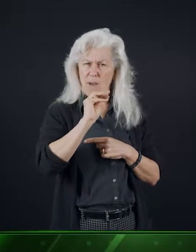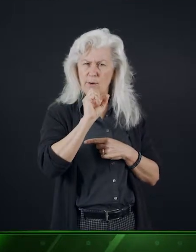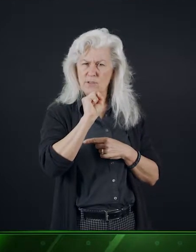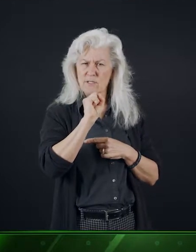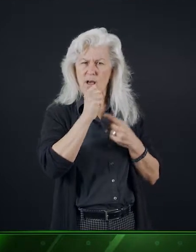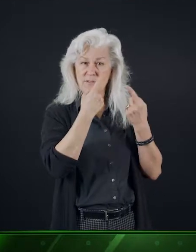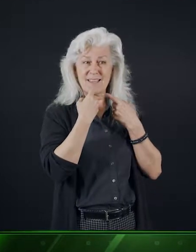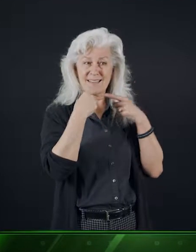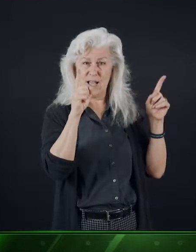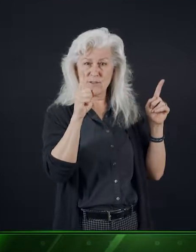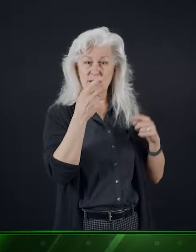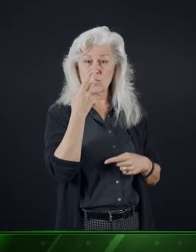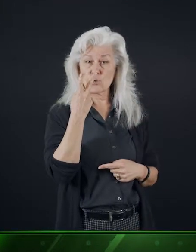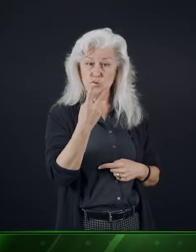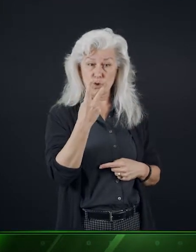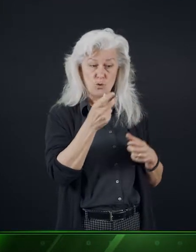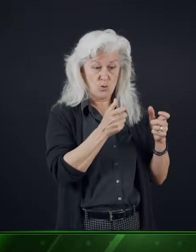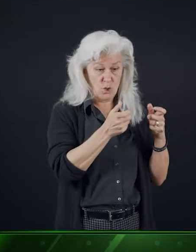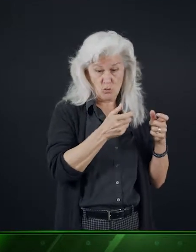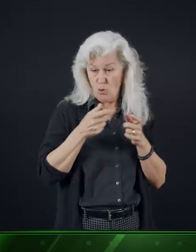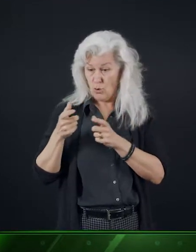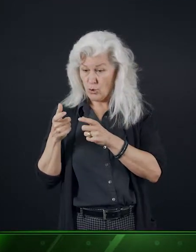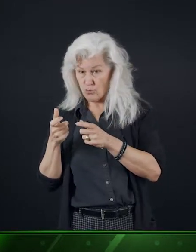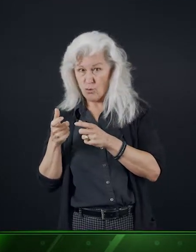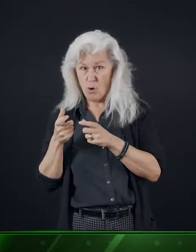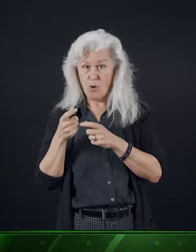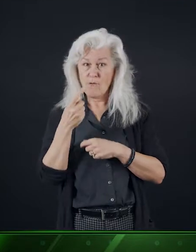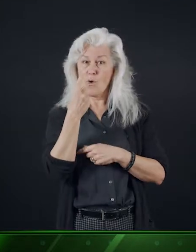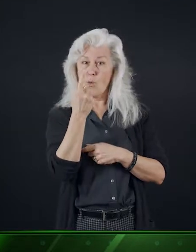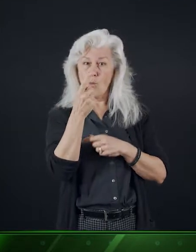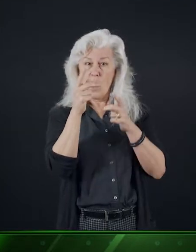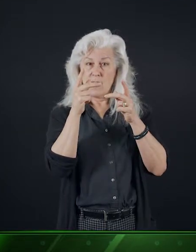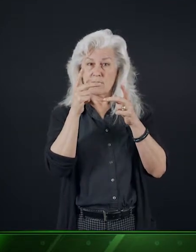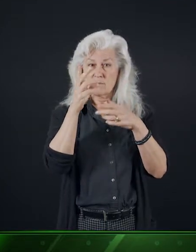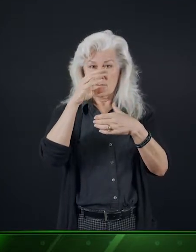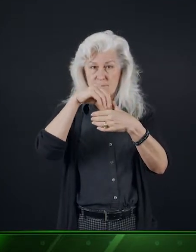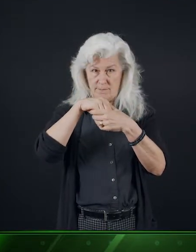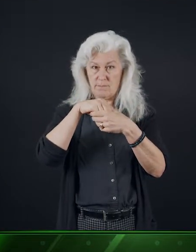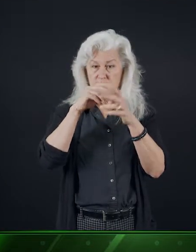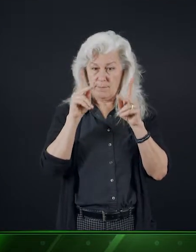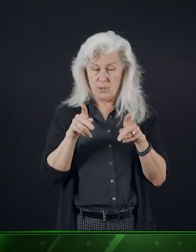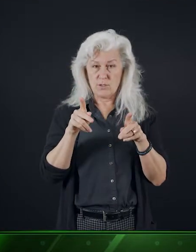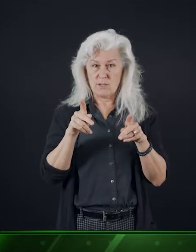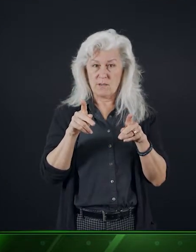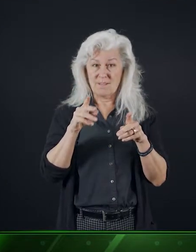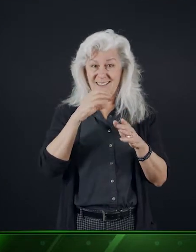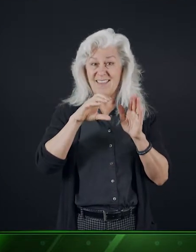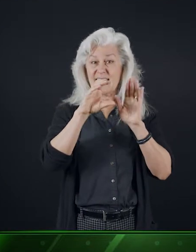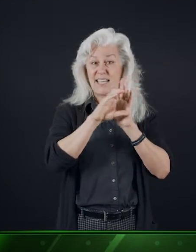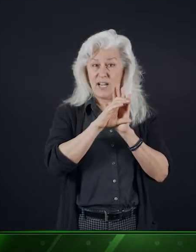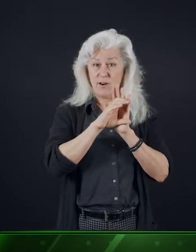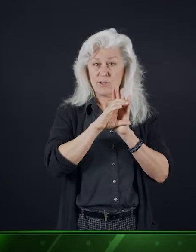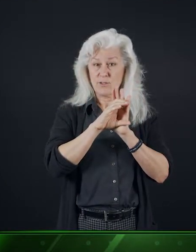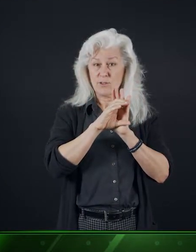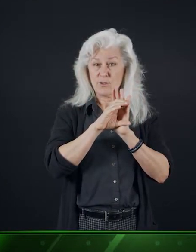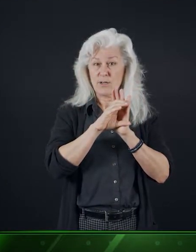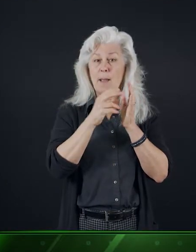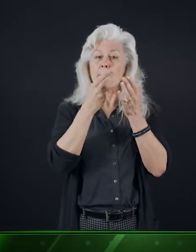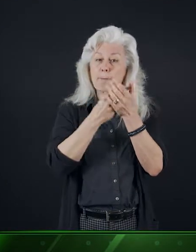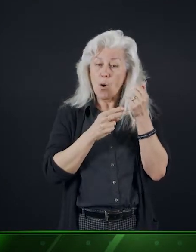It's basically two controllers being used for one input. The character on the screen could both be moved forward